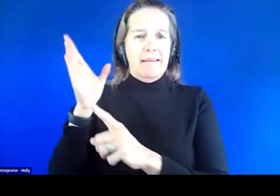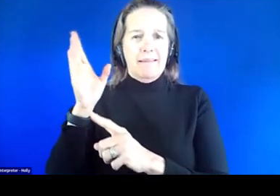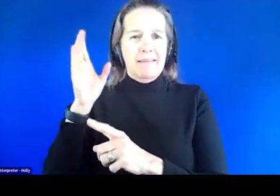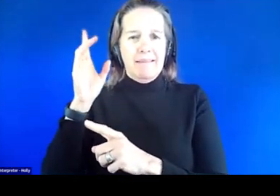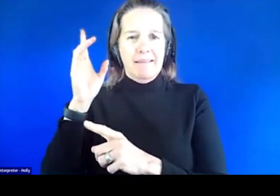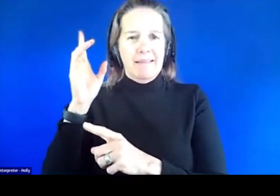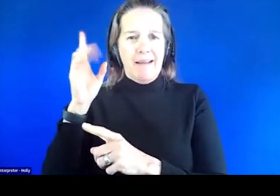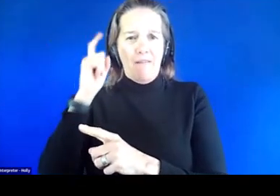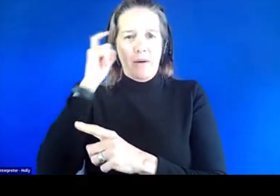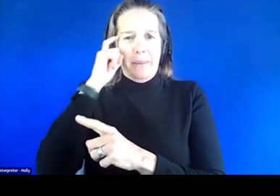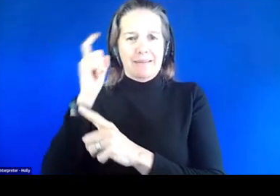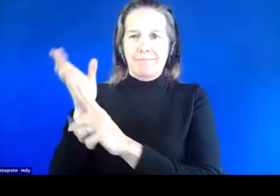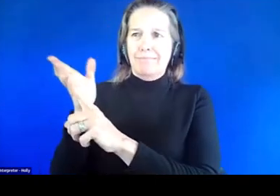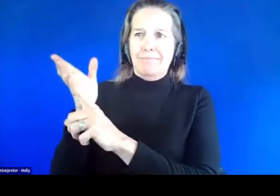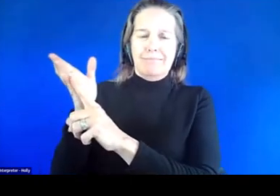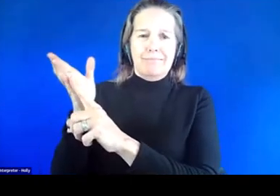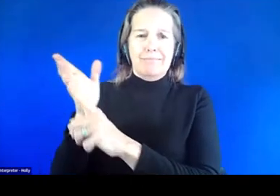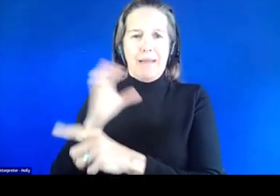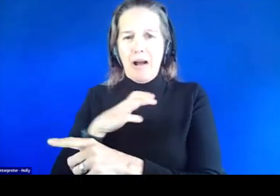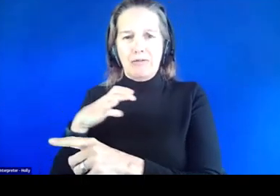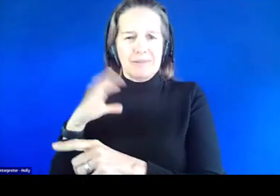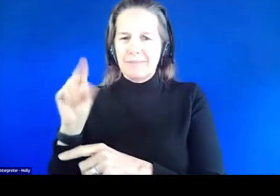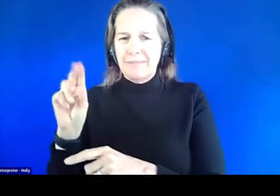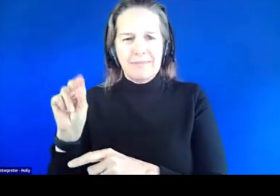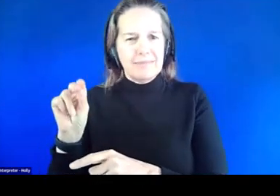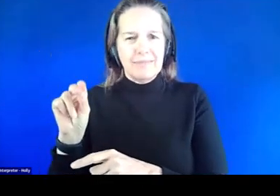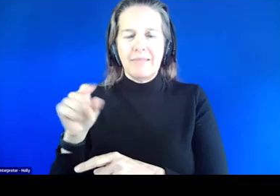to visit policymakers in their state and even coming